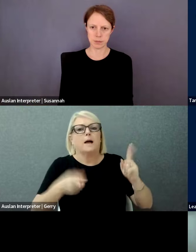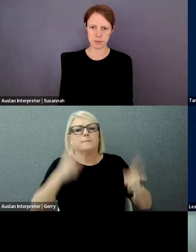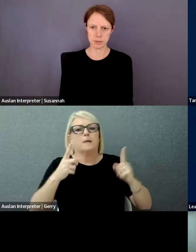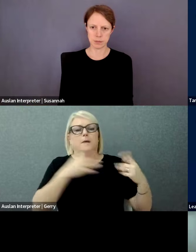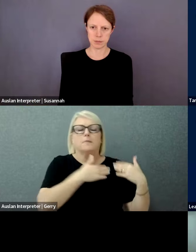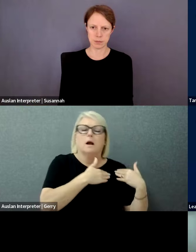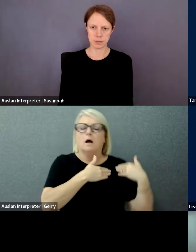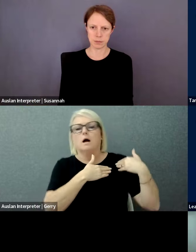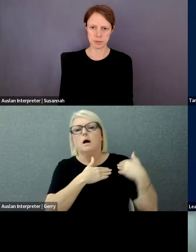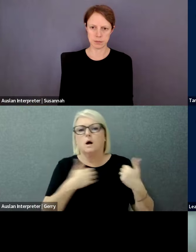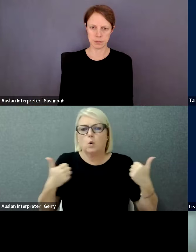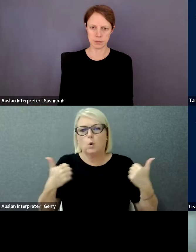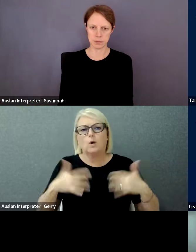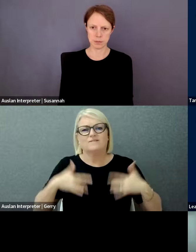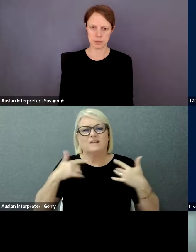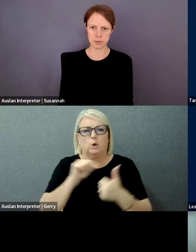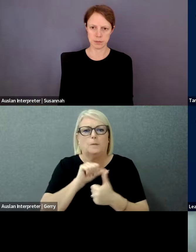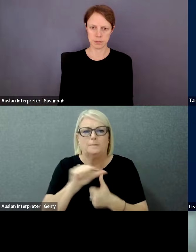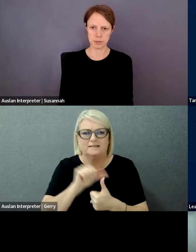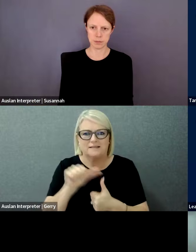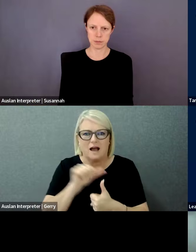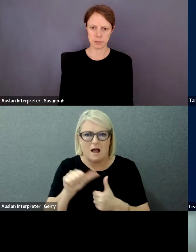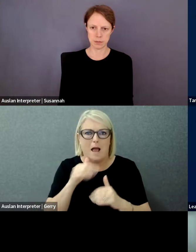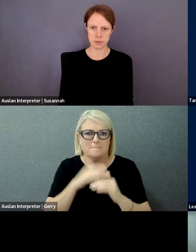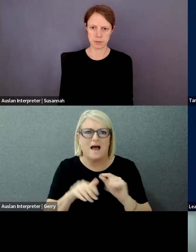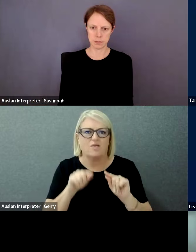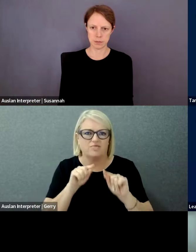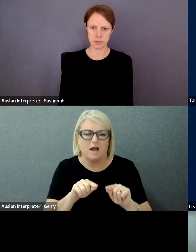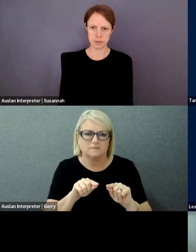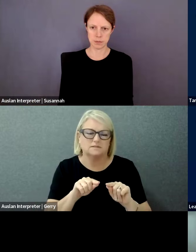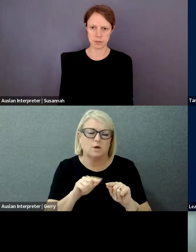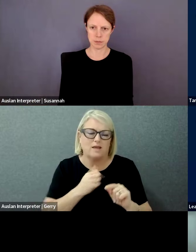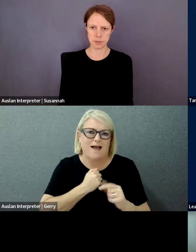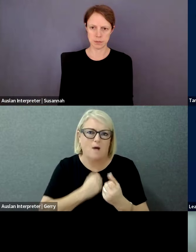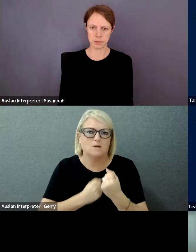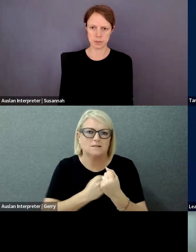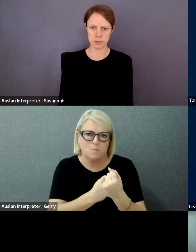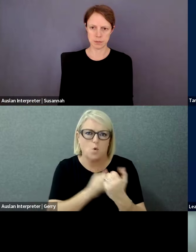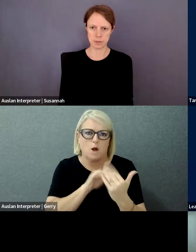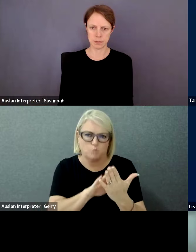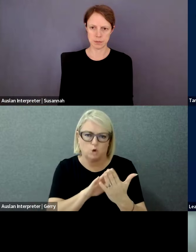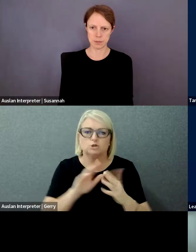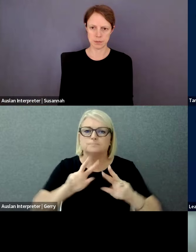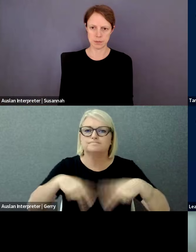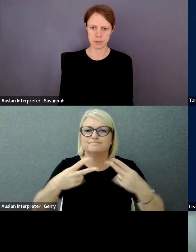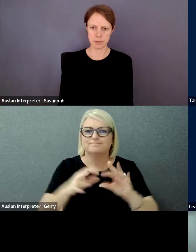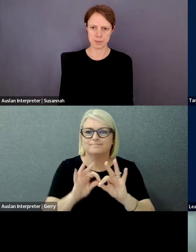about having a joined up system that wraps around them to support them on their journey. So the